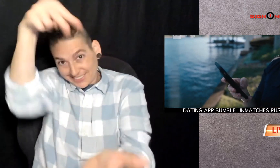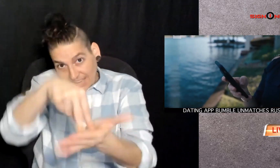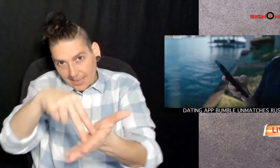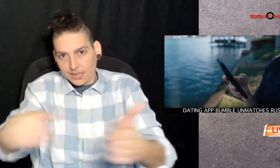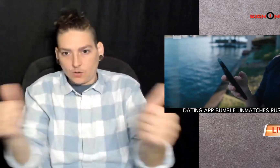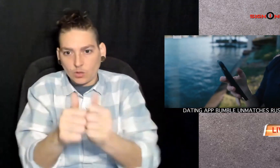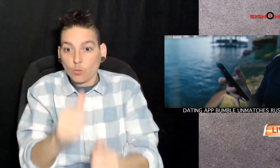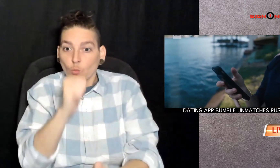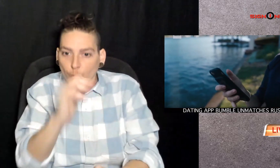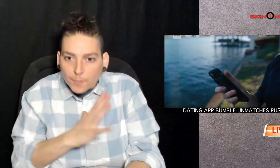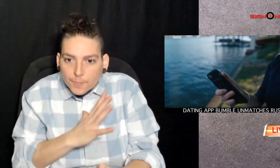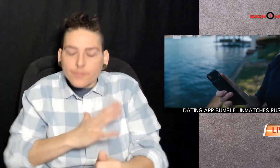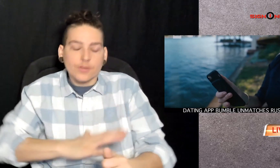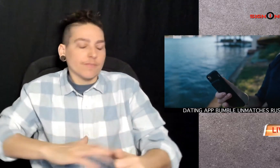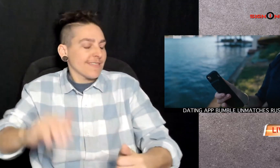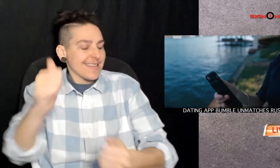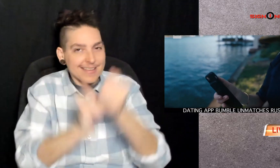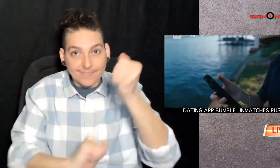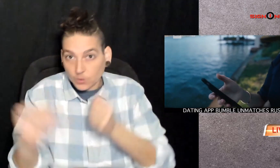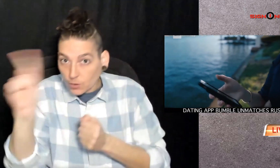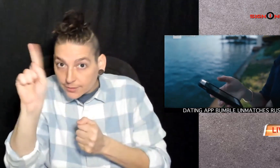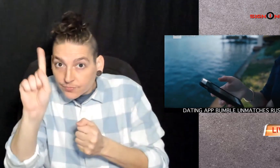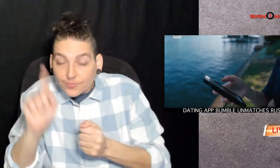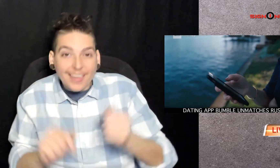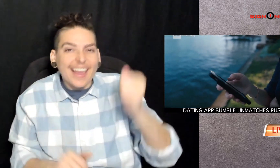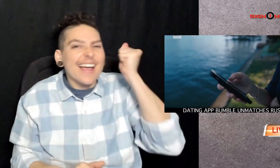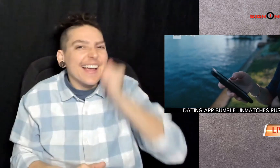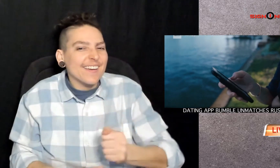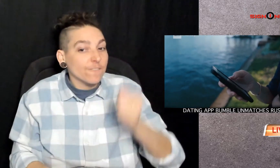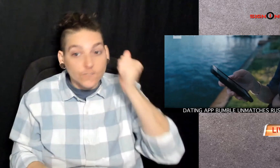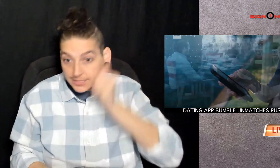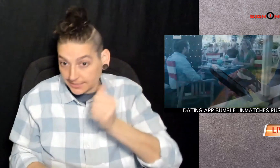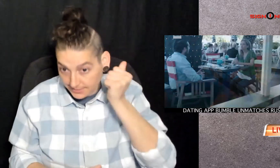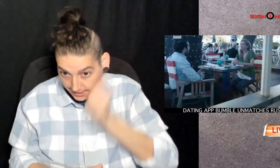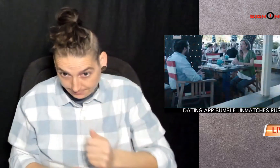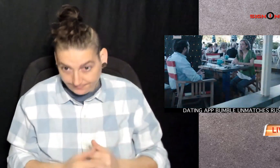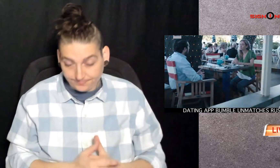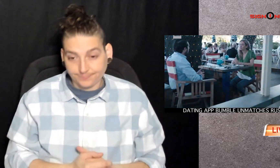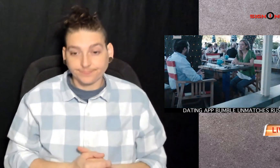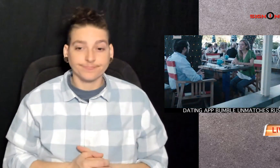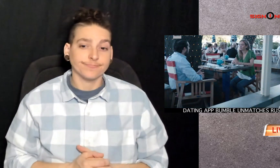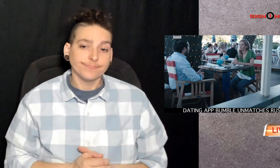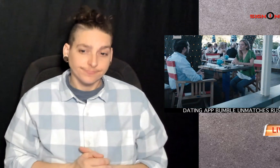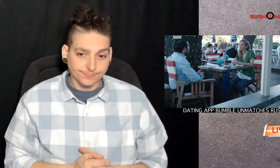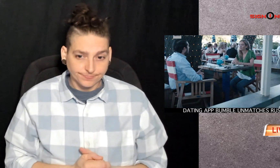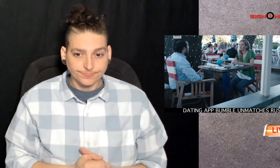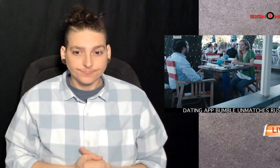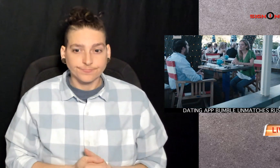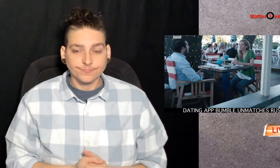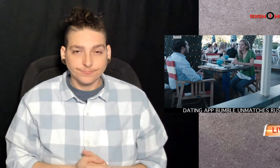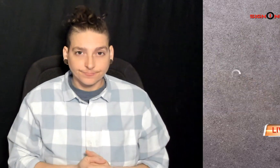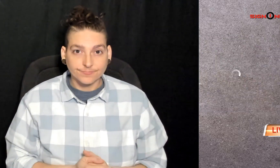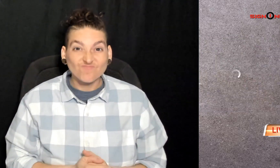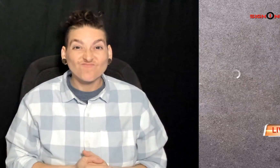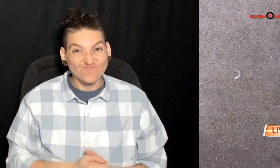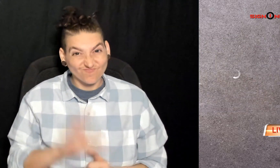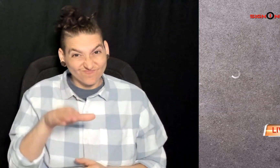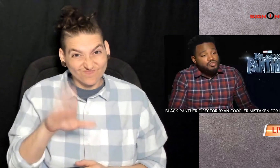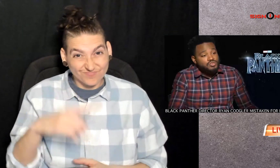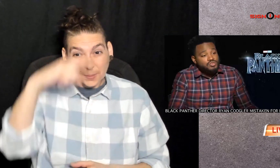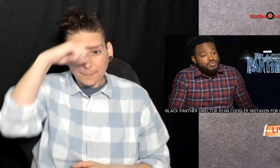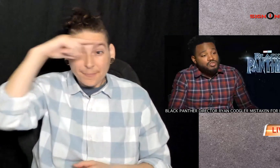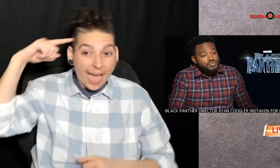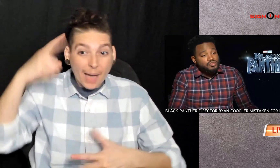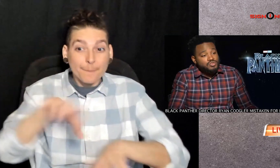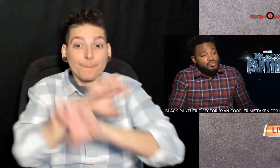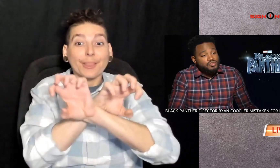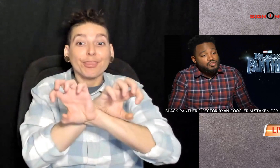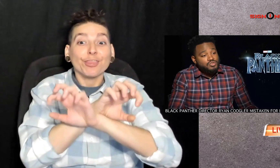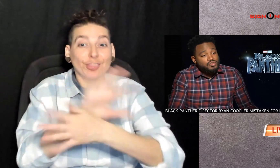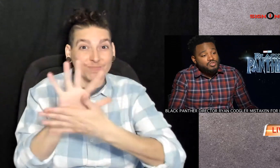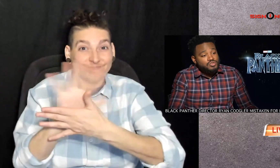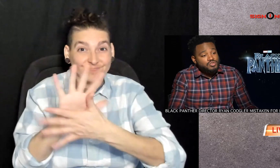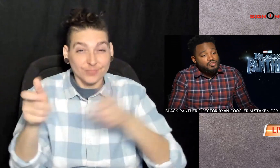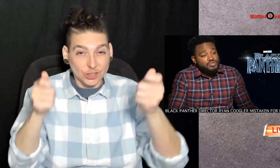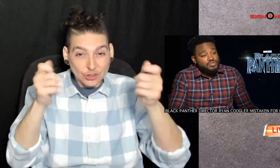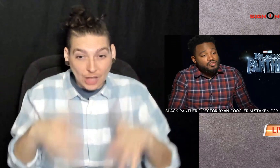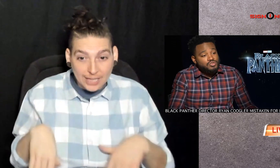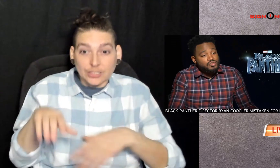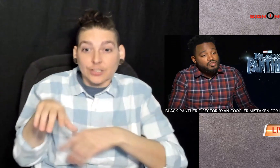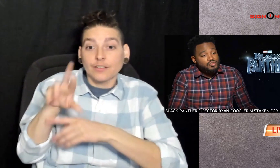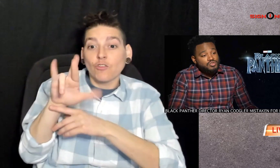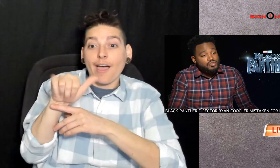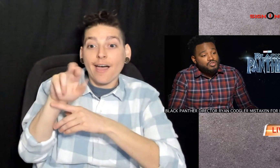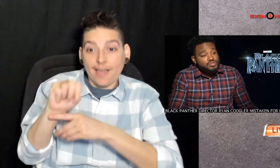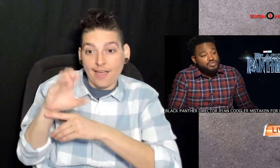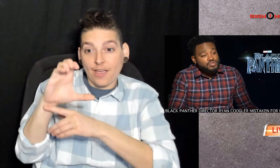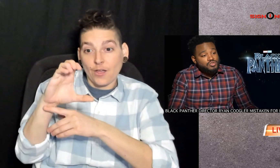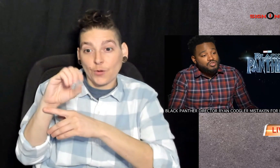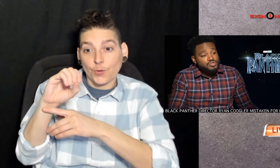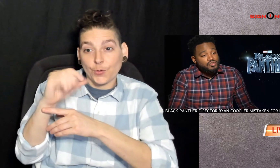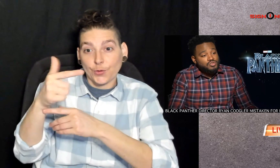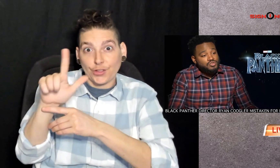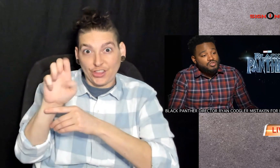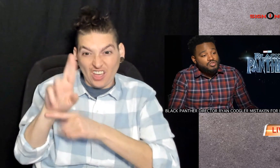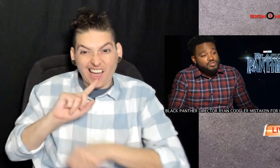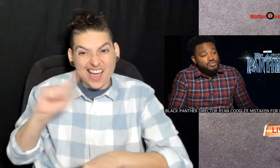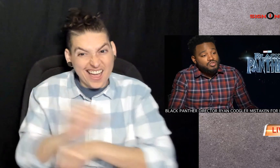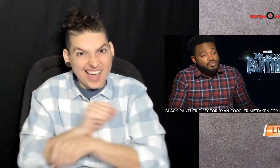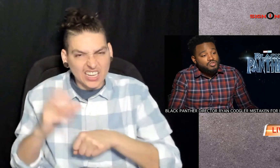women everywhere every day Black Panther director Ryan Coogler had an